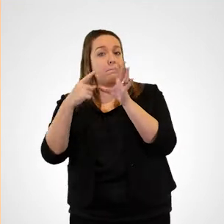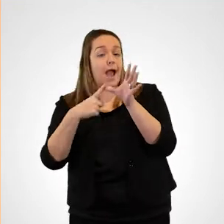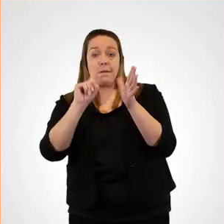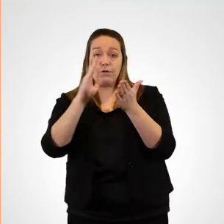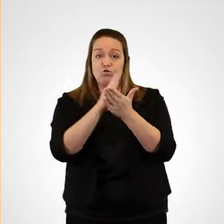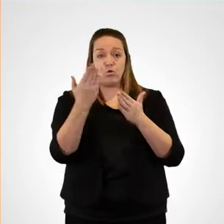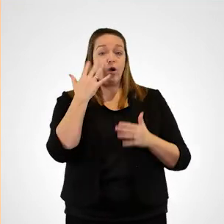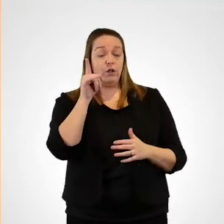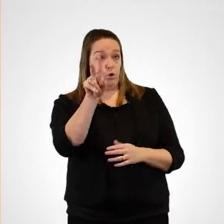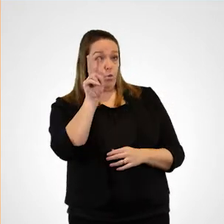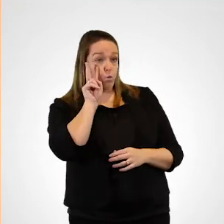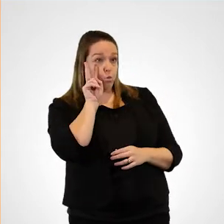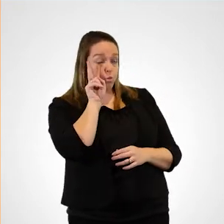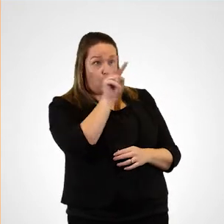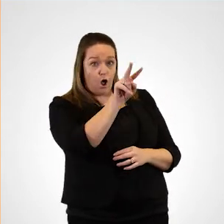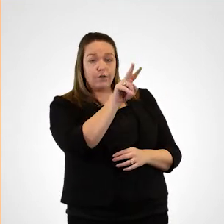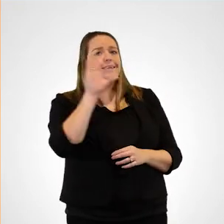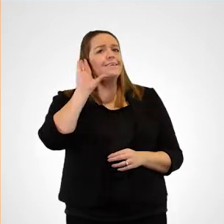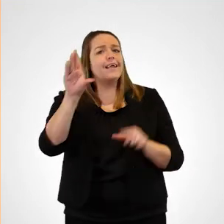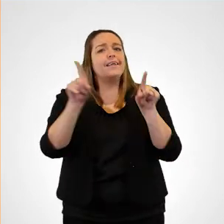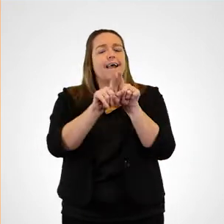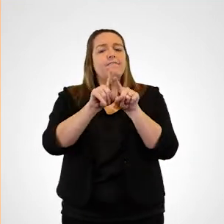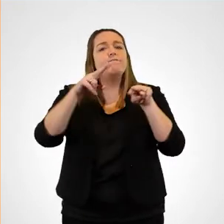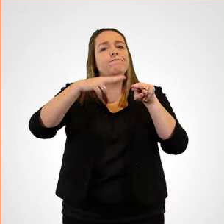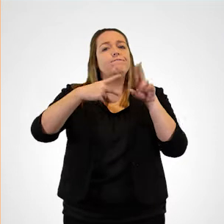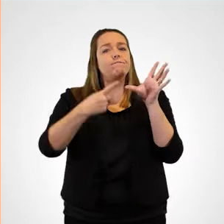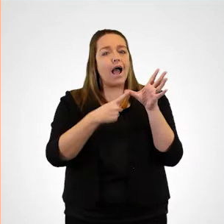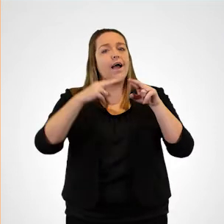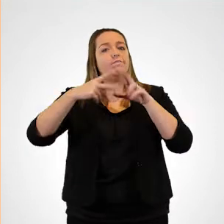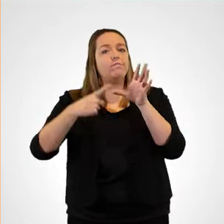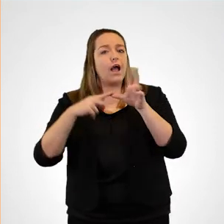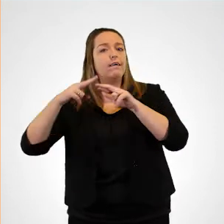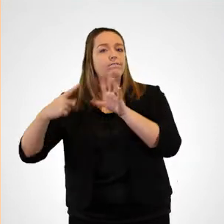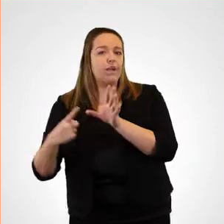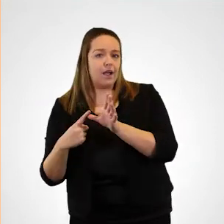but what you perceive when you're actually looking at the video clip is "fa".